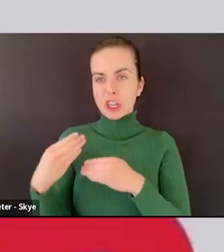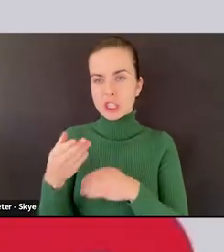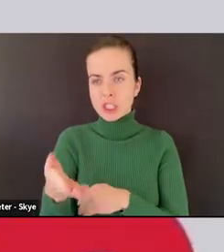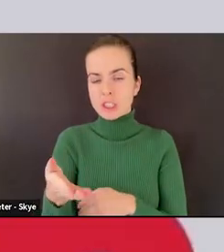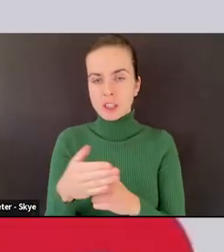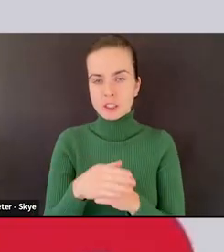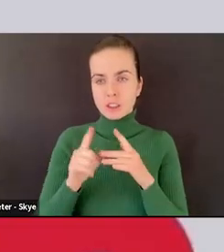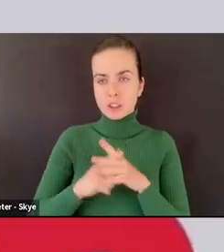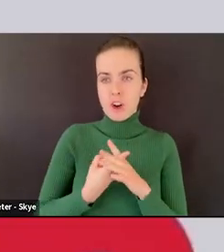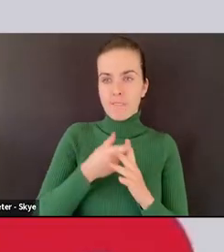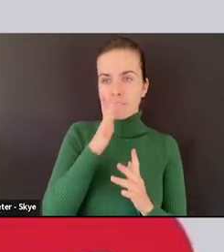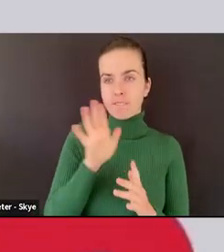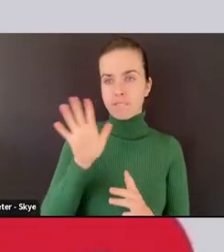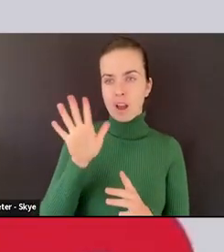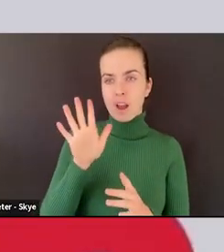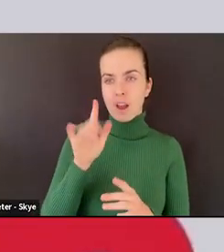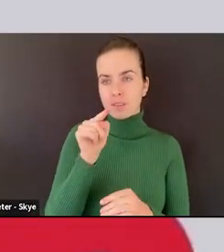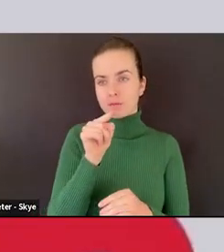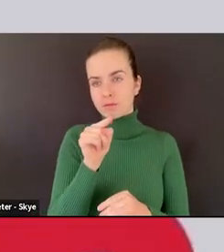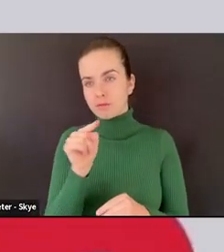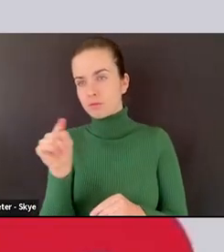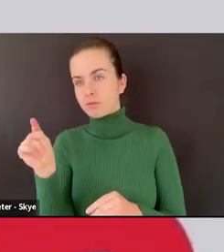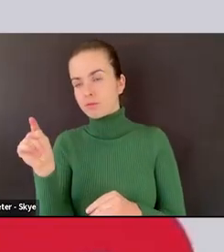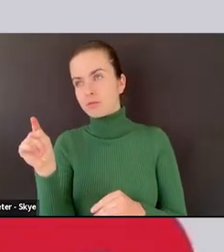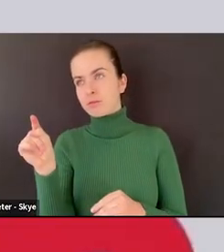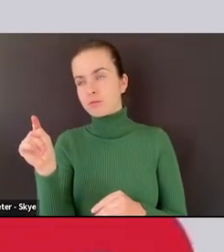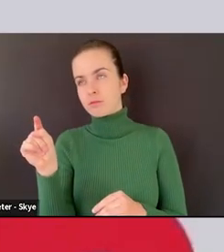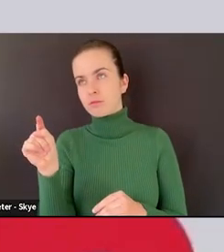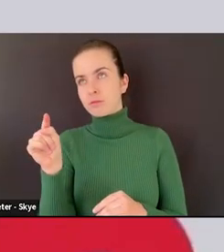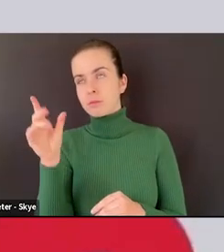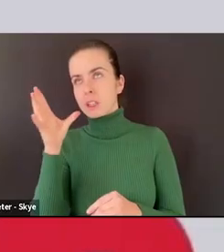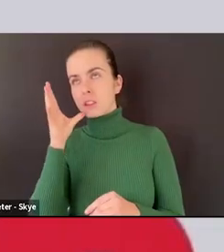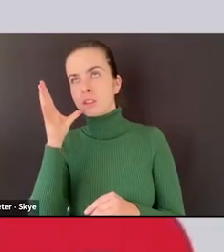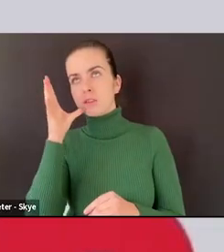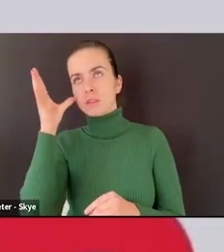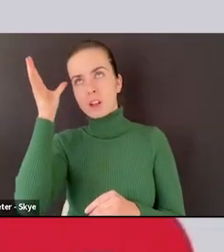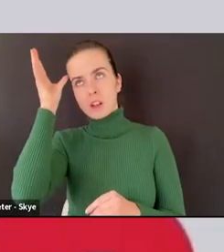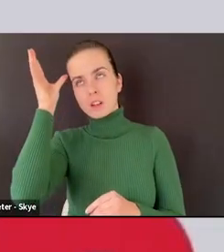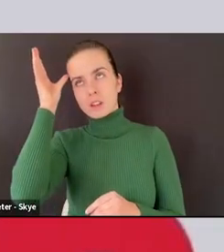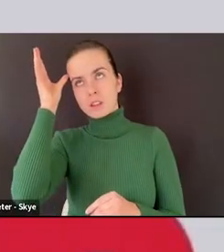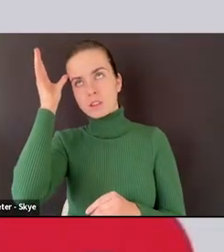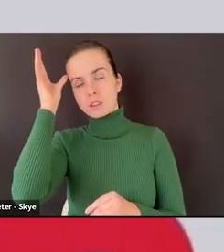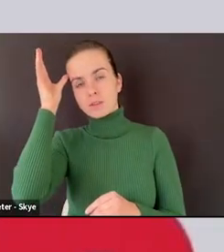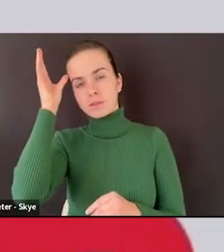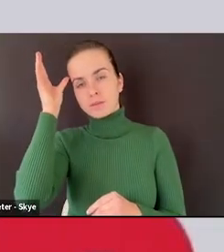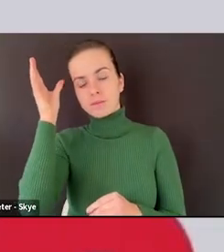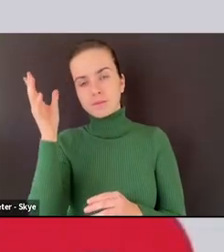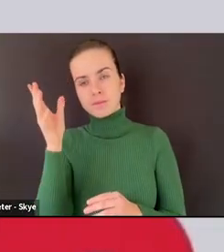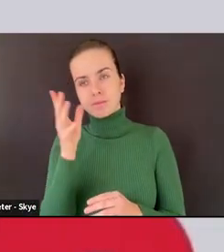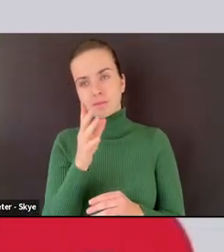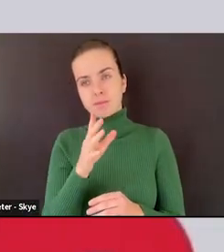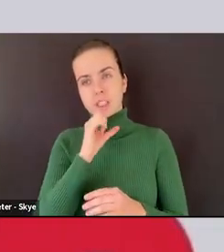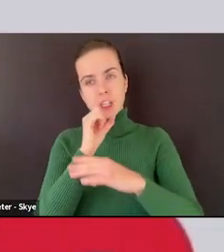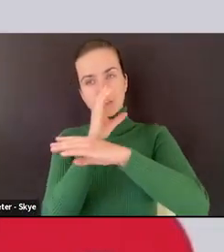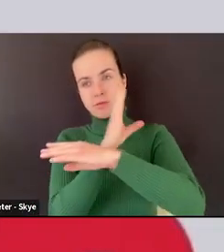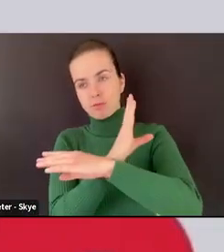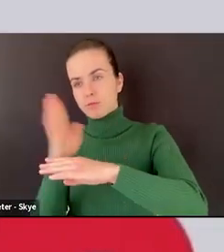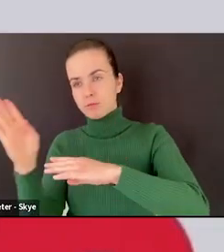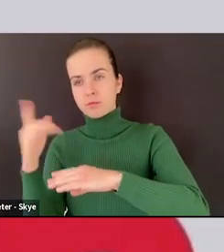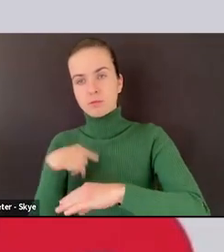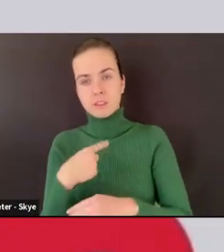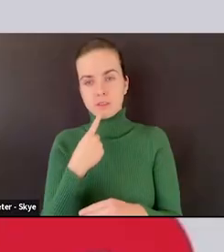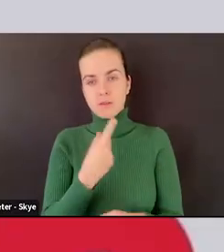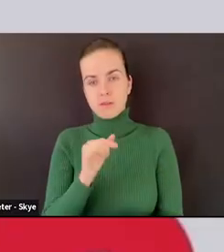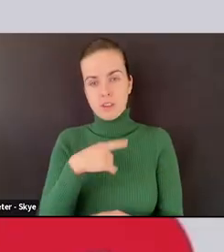as 5 years old to my mother and my father, and I was able to tell them that I tested positive for